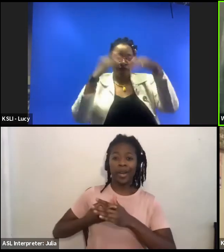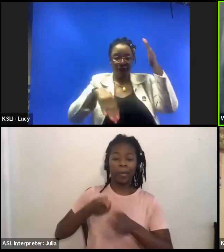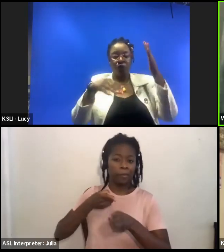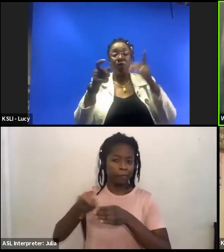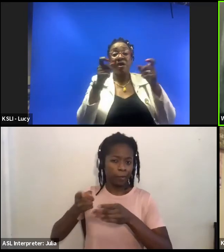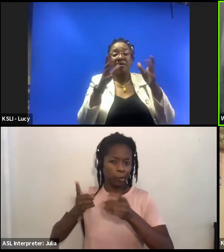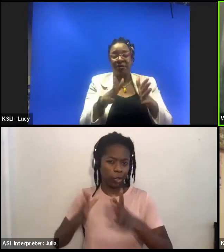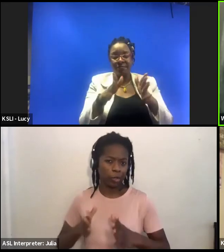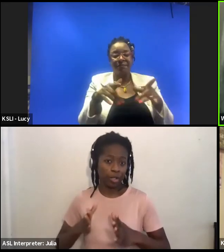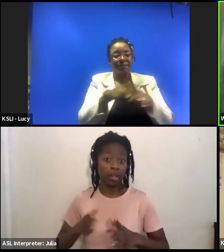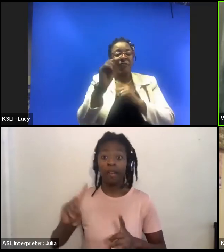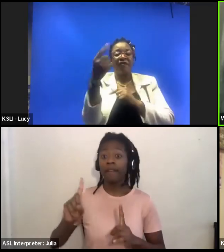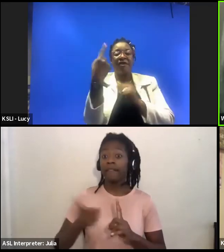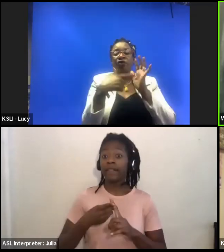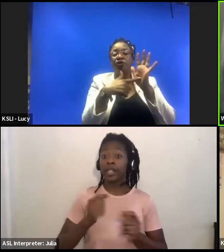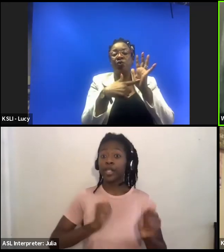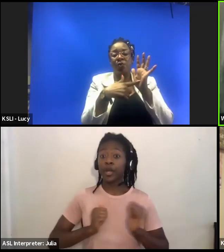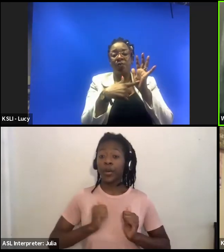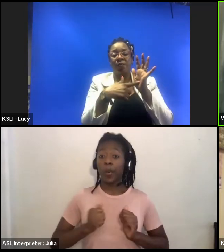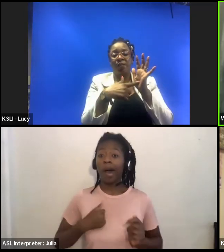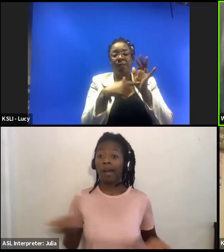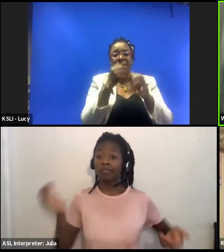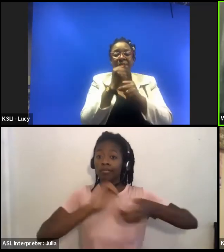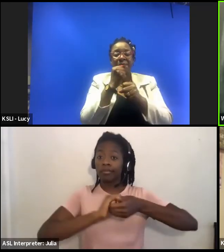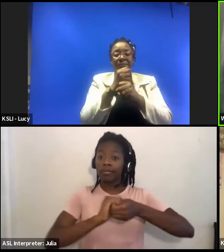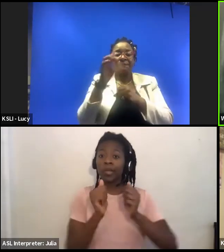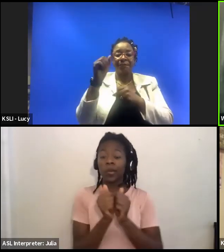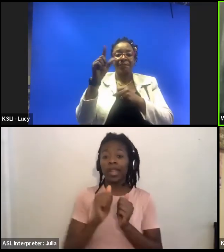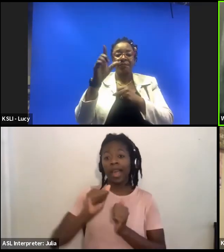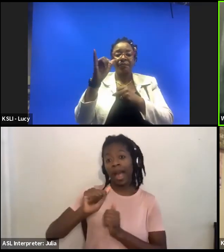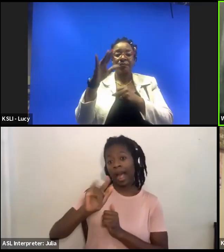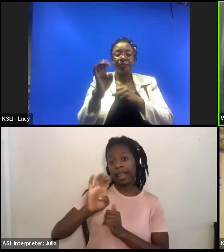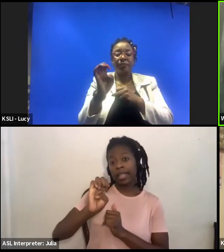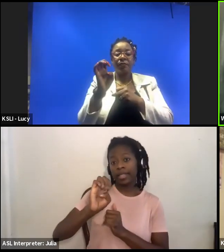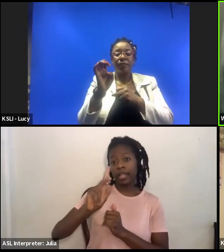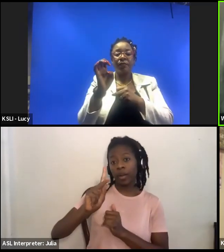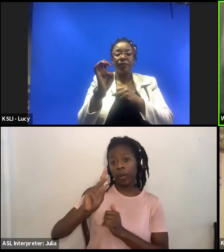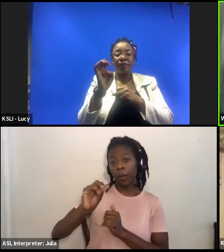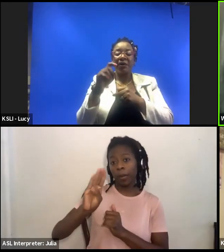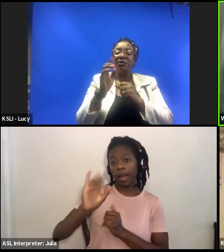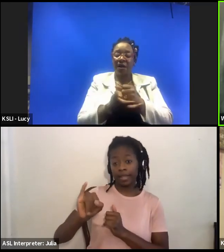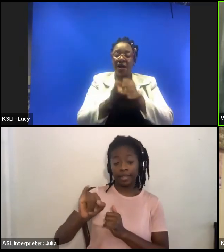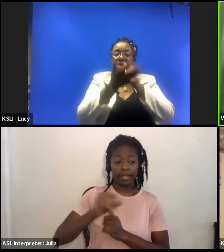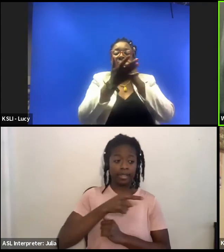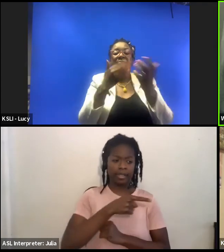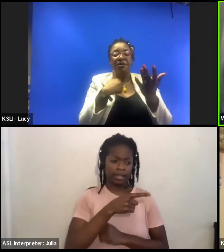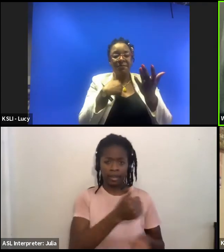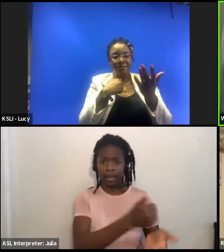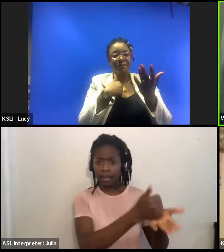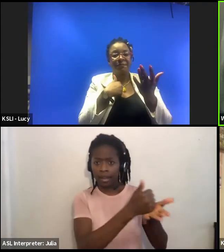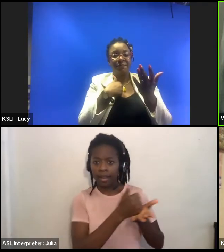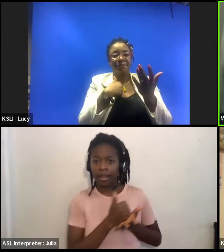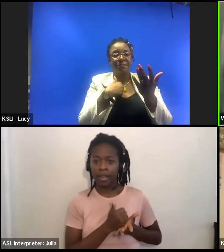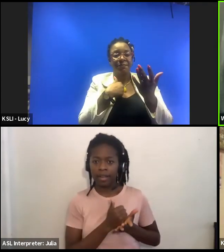I co-directed with a lady called Alice Kombani. She really helped me come up with the idea